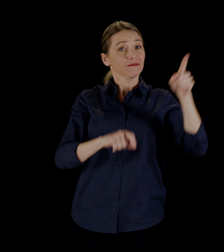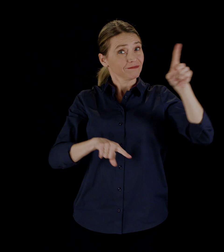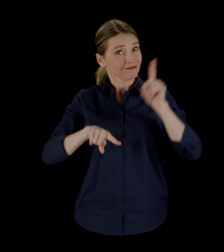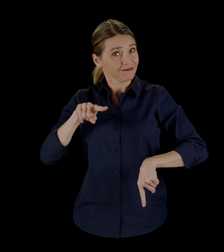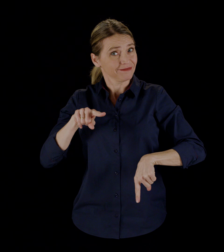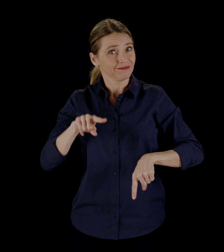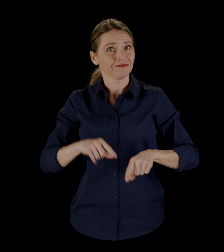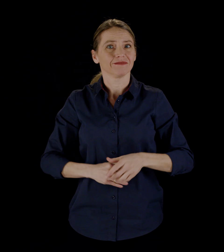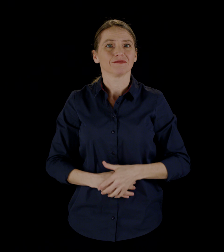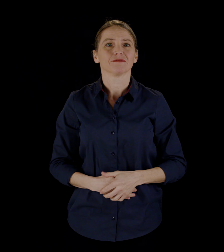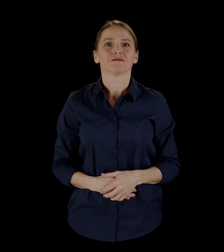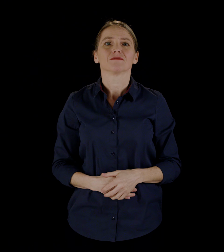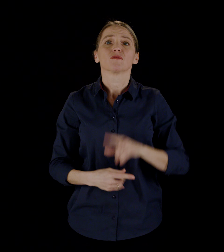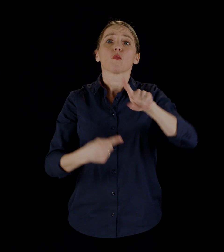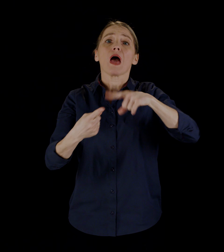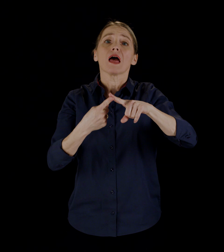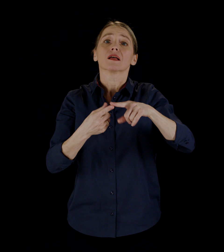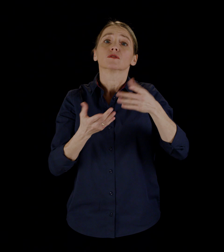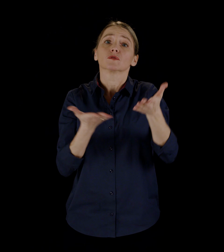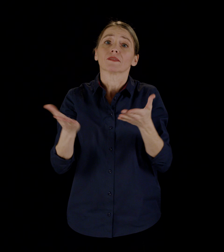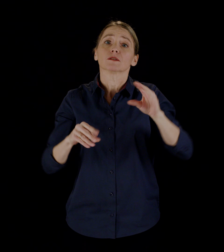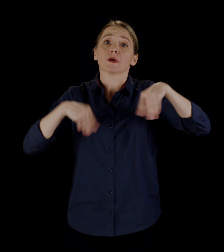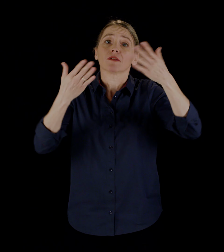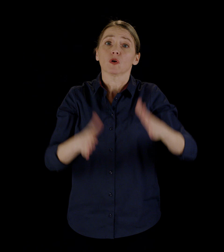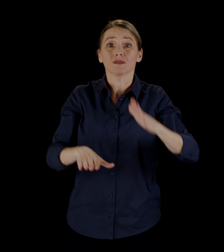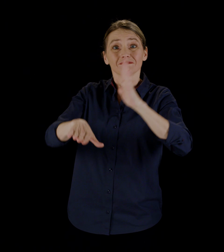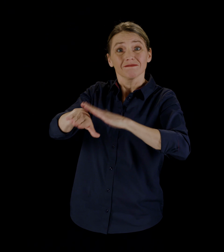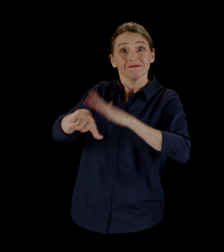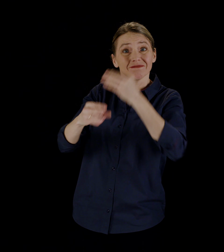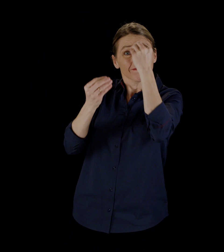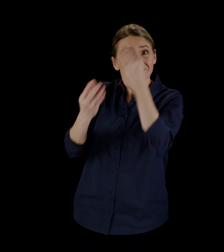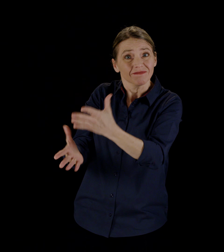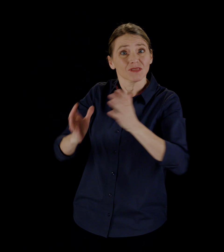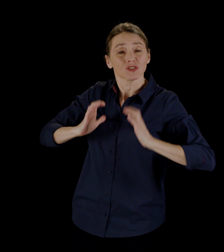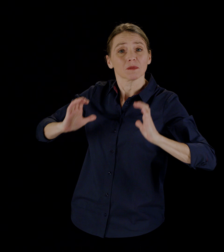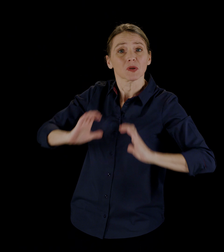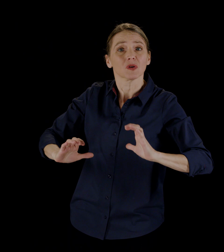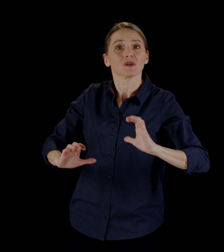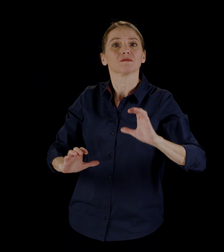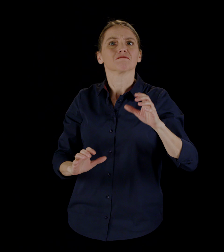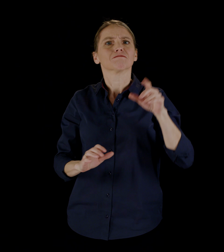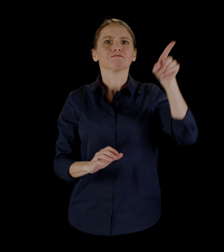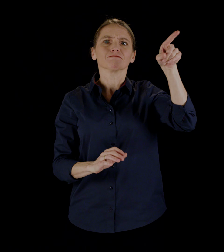Customers who are Deaf, Deaf-Blind, or Hard of Hearing, or persons with a disability,